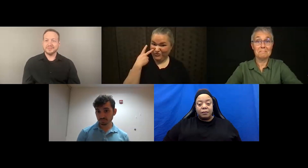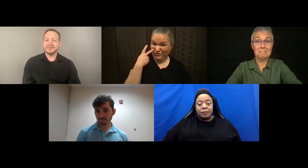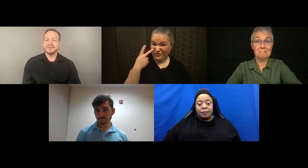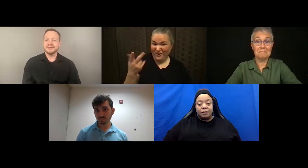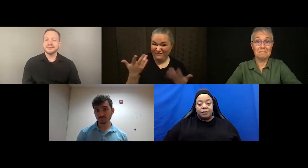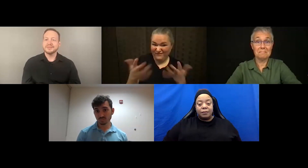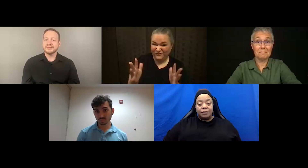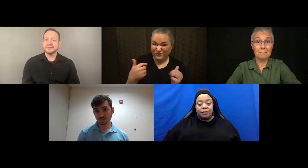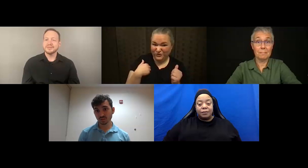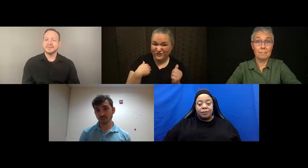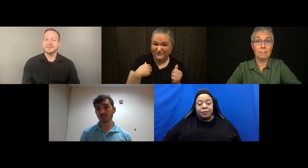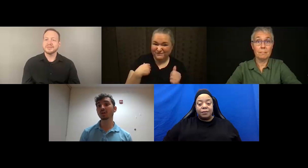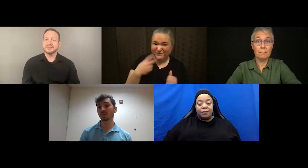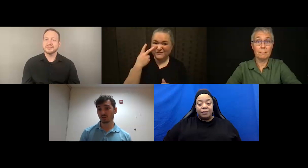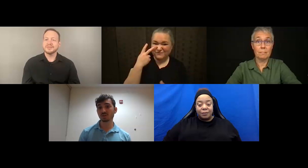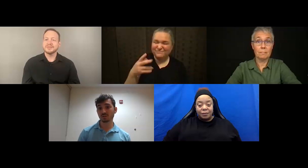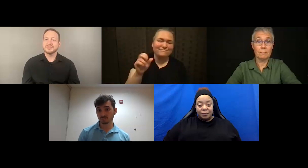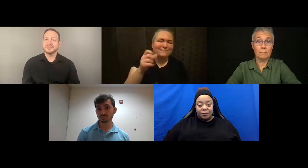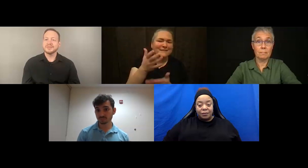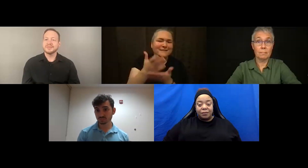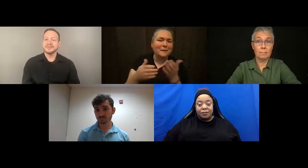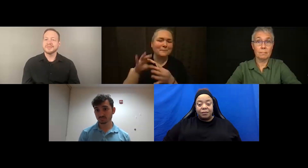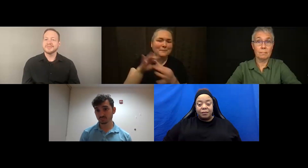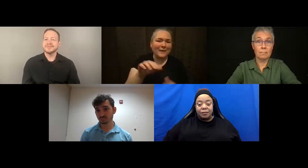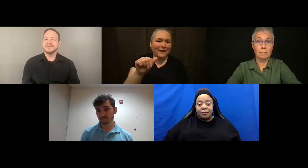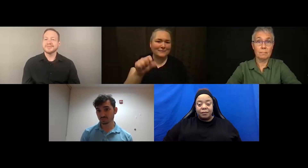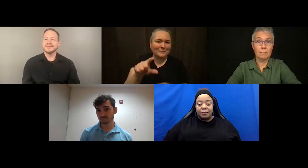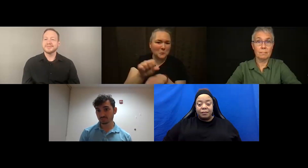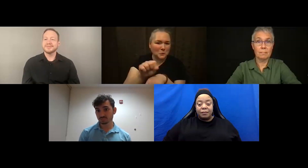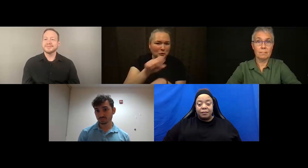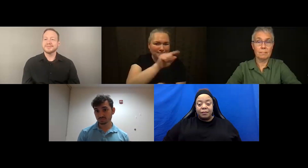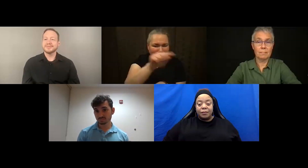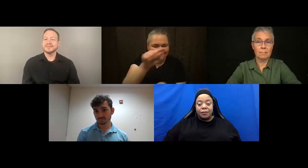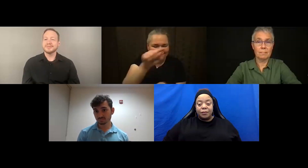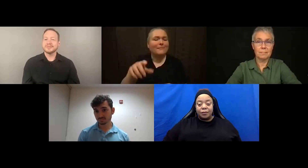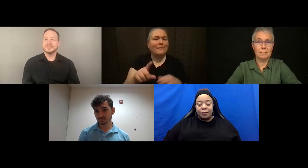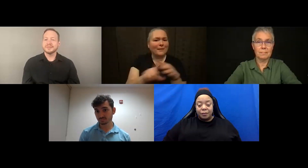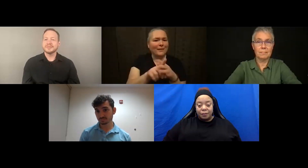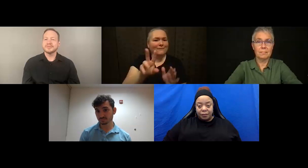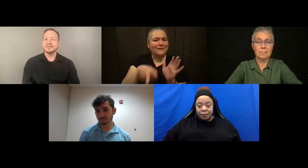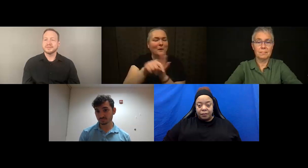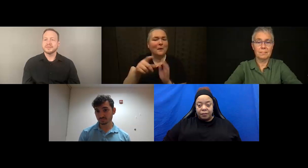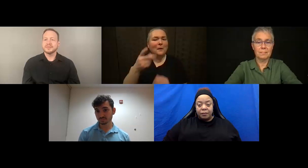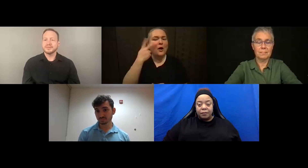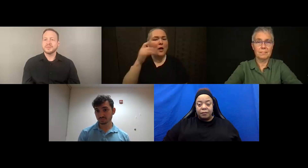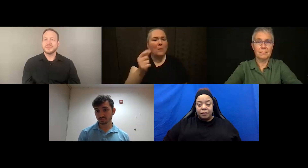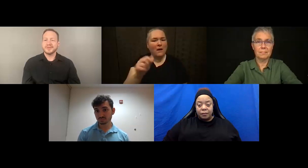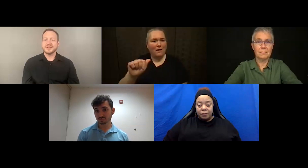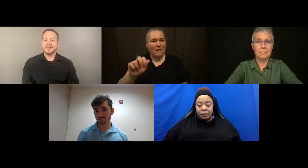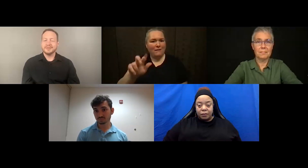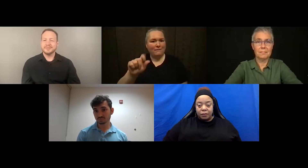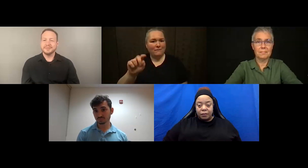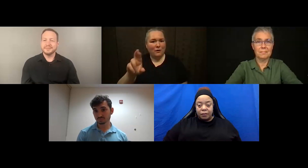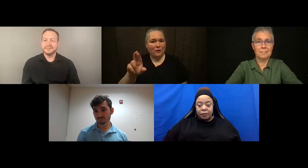Jillian: Yes. I have seen it. There's been some related to ASL work popping up. Some videos that we've